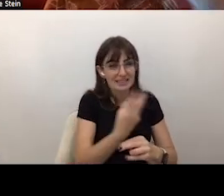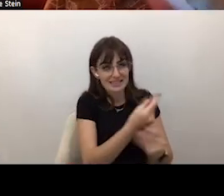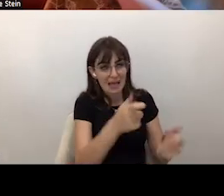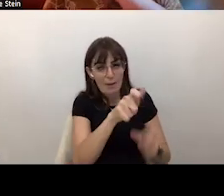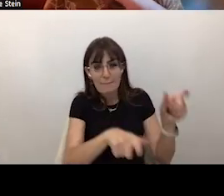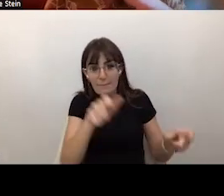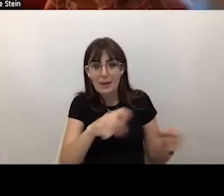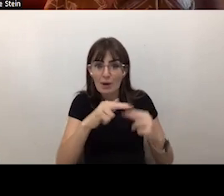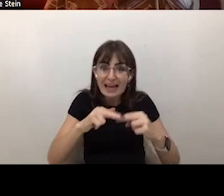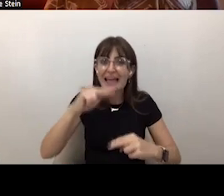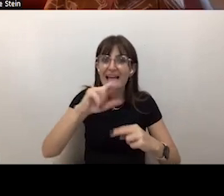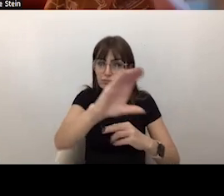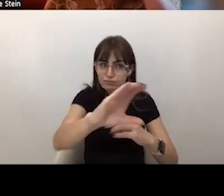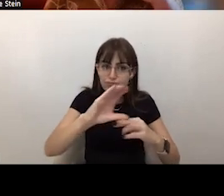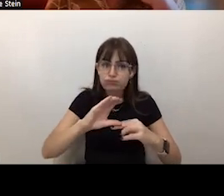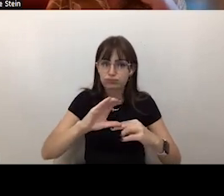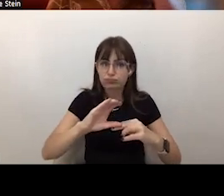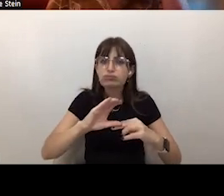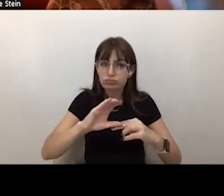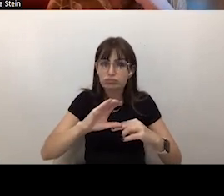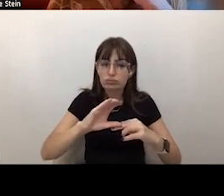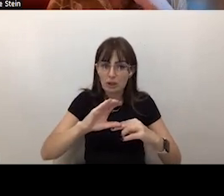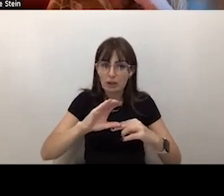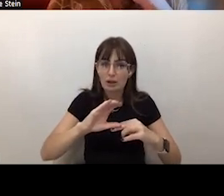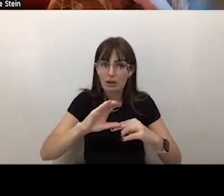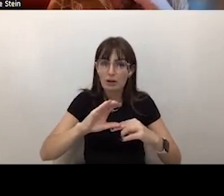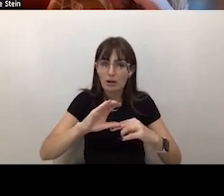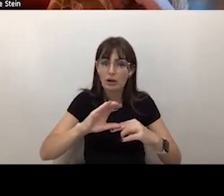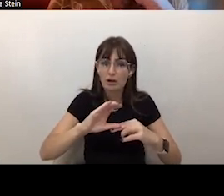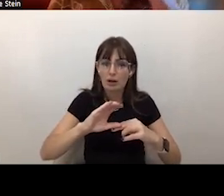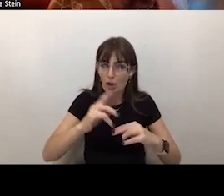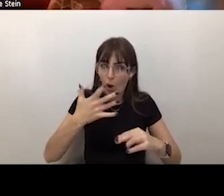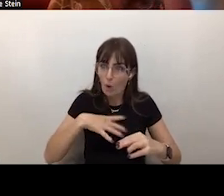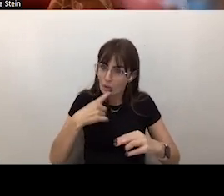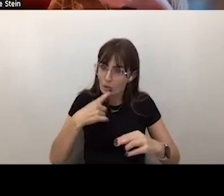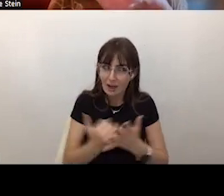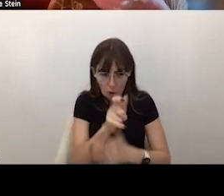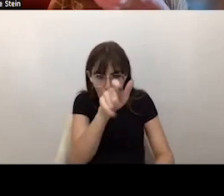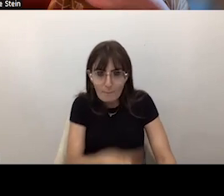have increased their donation, that trajectory pattern, I want to send them a personal invitation